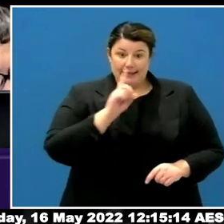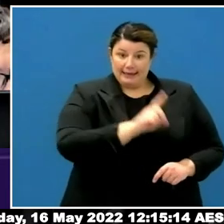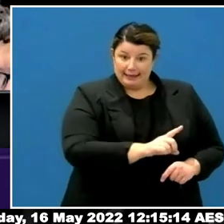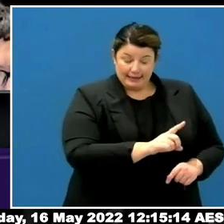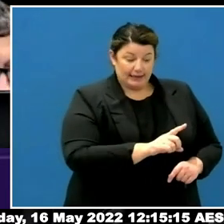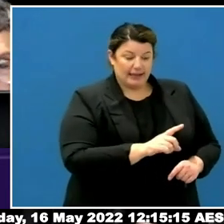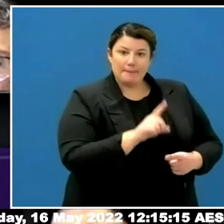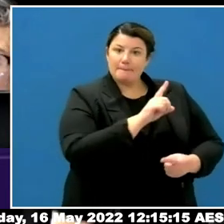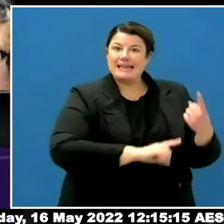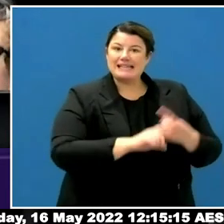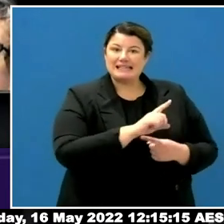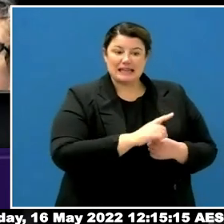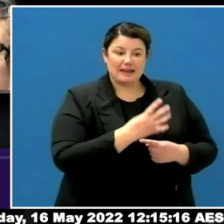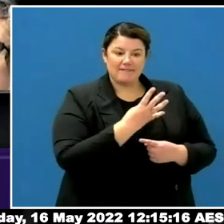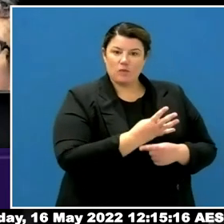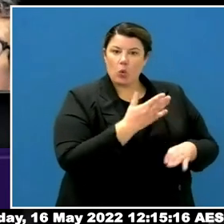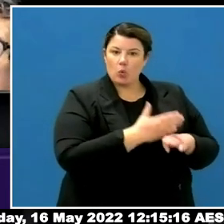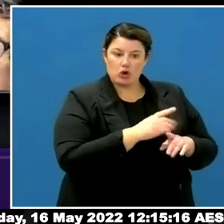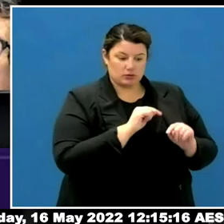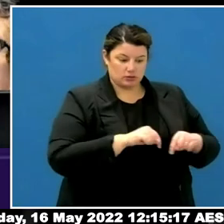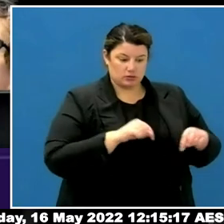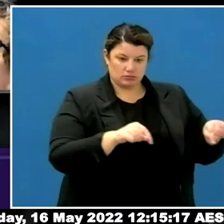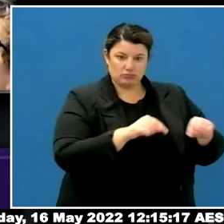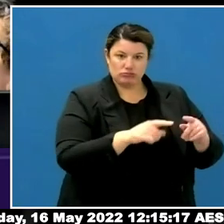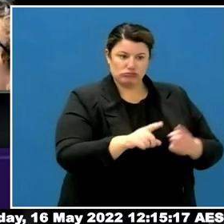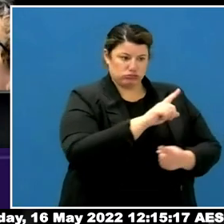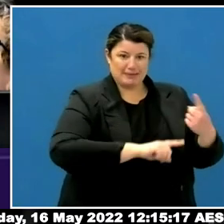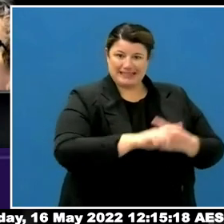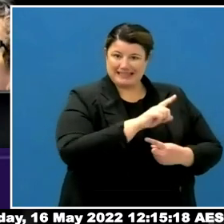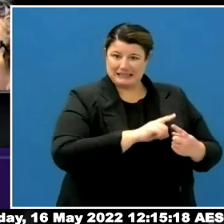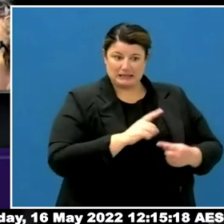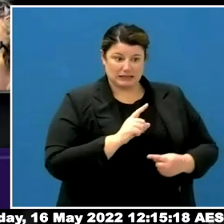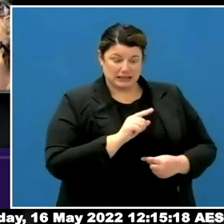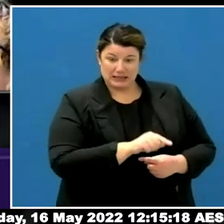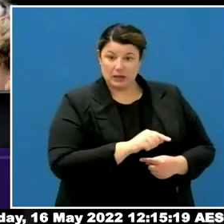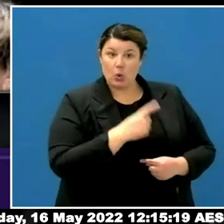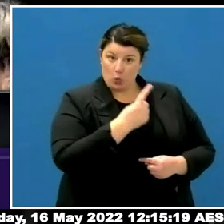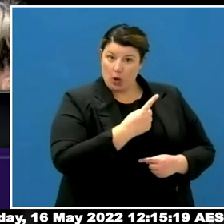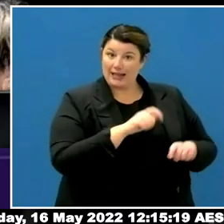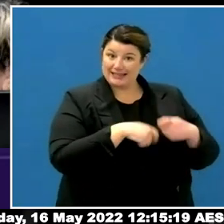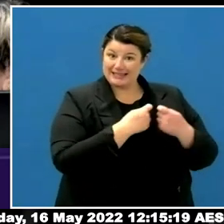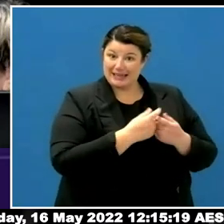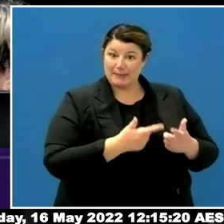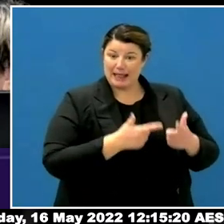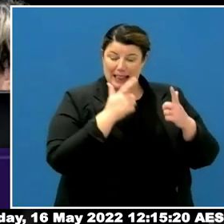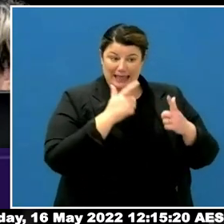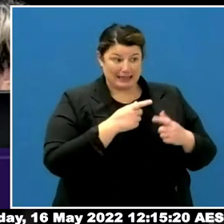This is while he's suspended. Yes. MR FOGARTY: Alright. SALLY: And one was the Team Leader. I don't know who the other three were.